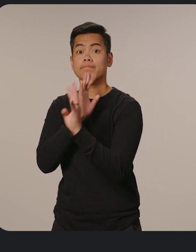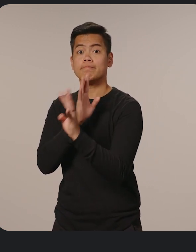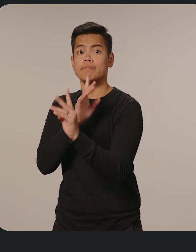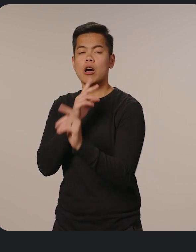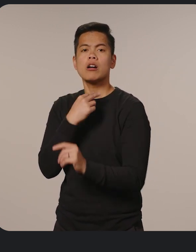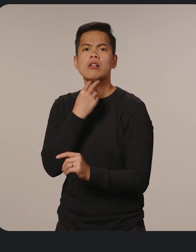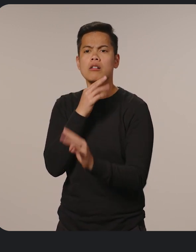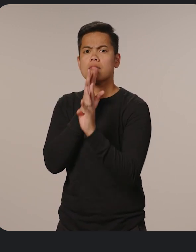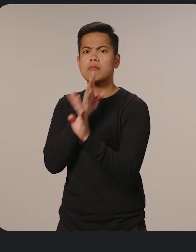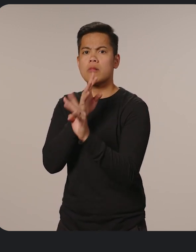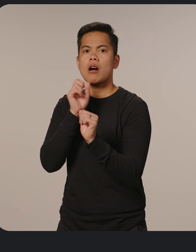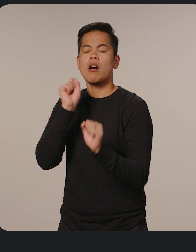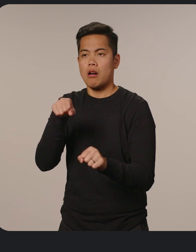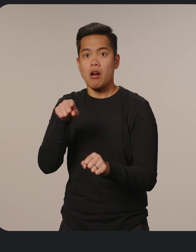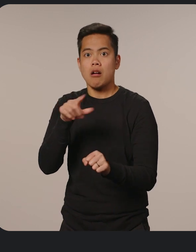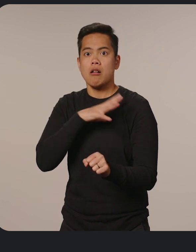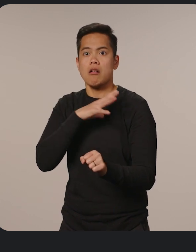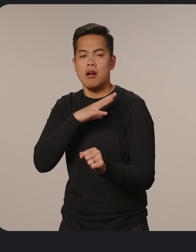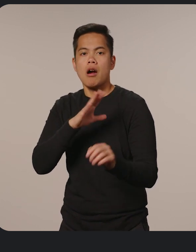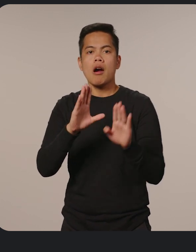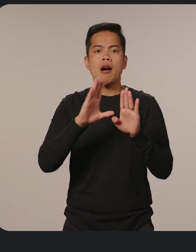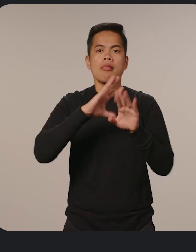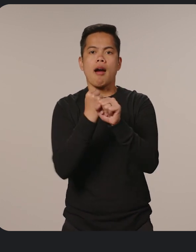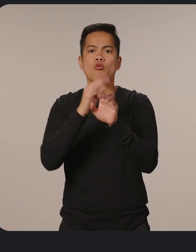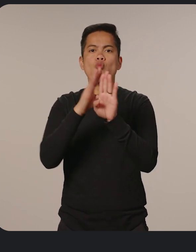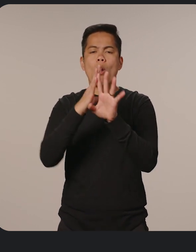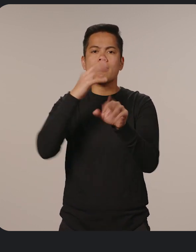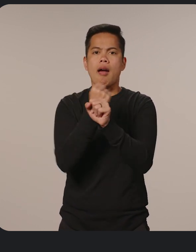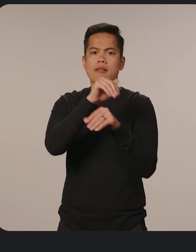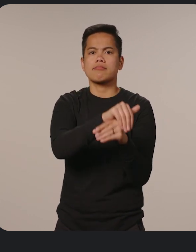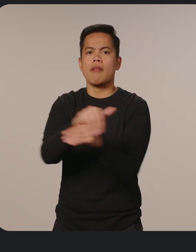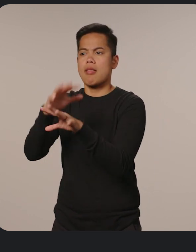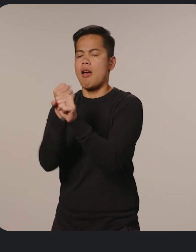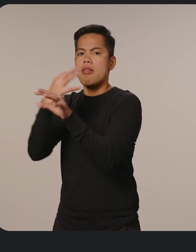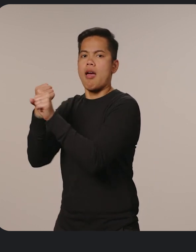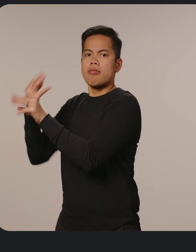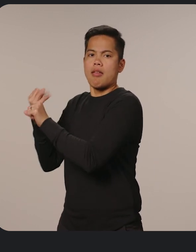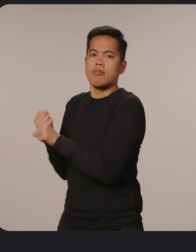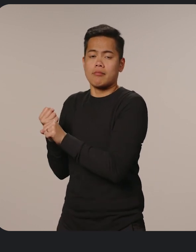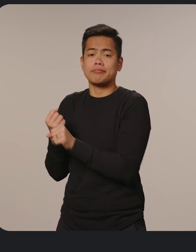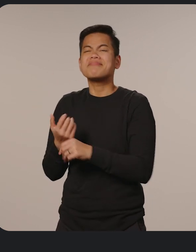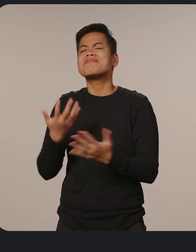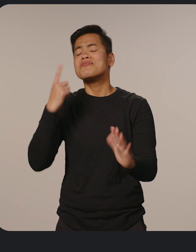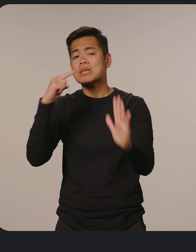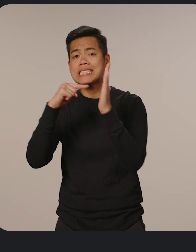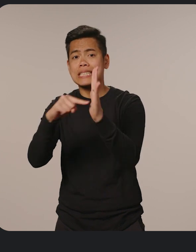These were just a few examples to get you started. There is a rich, powerful, and intelligent canvas